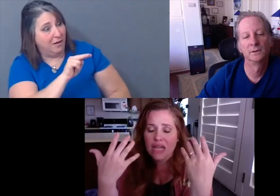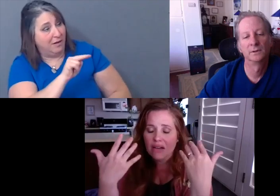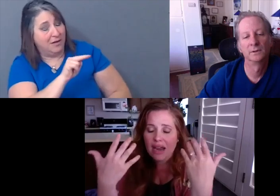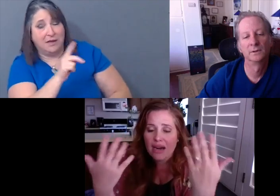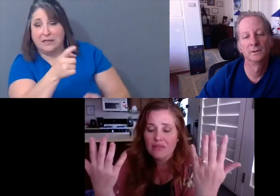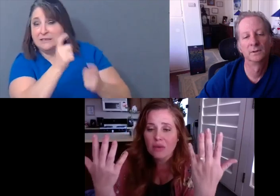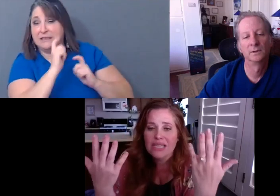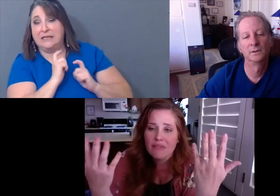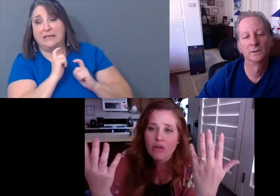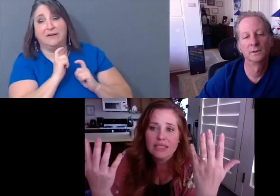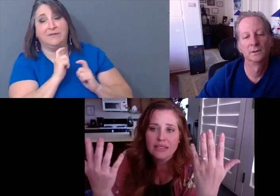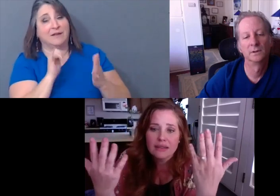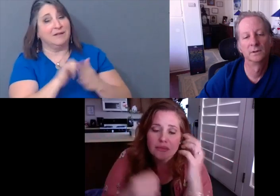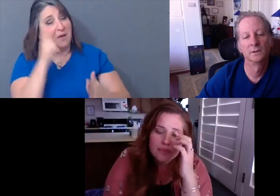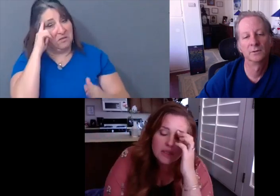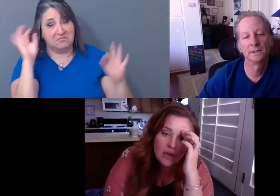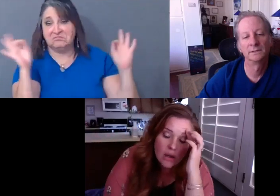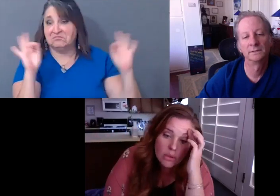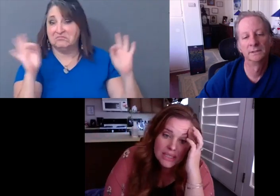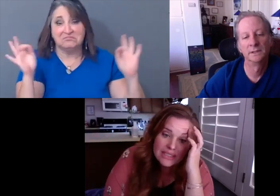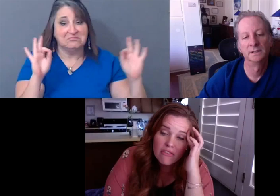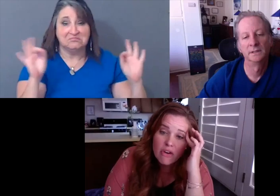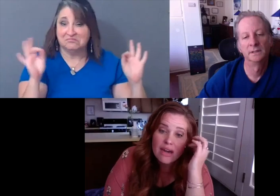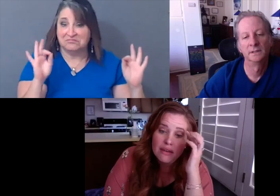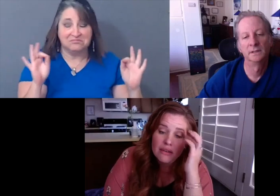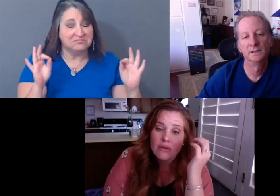take advantage of that. We take for granted, you know, really take for granted.